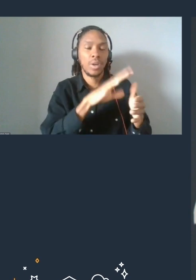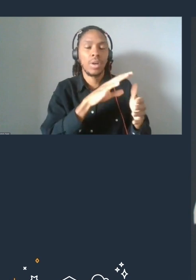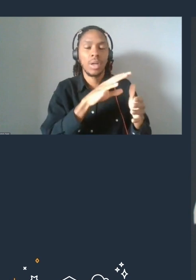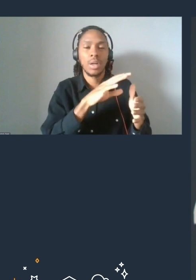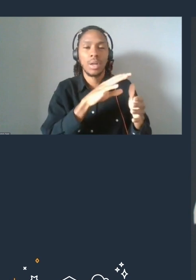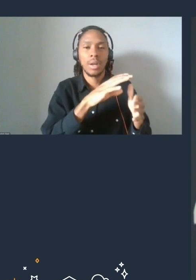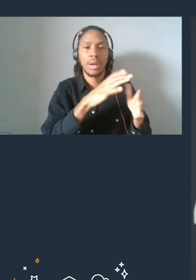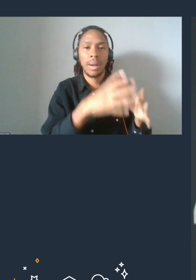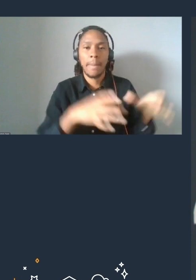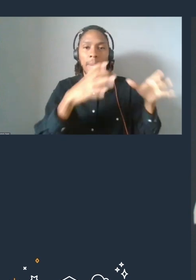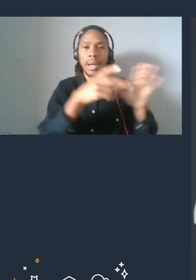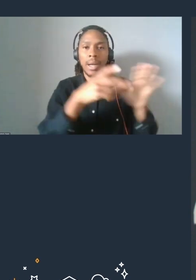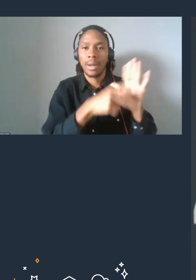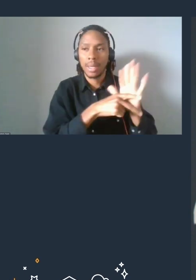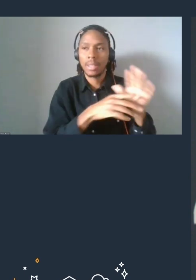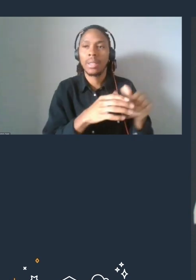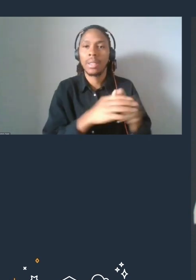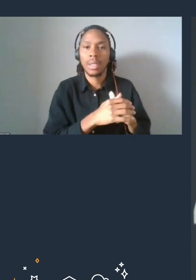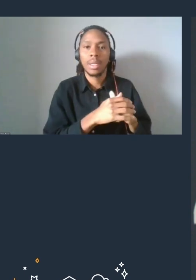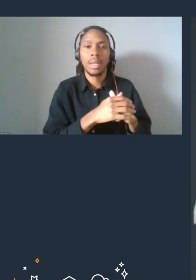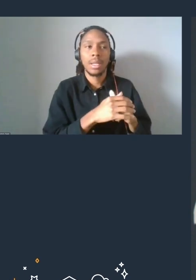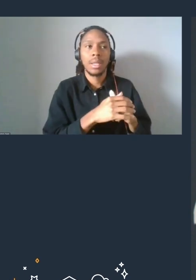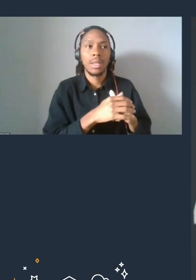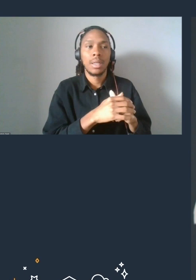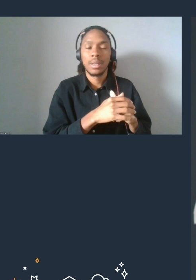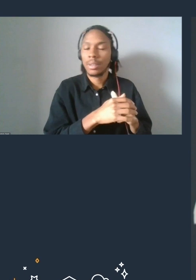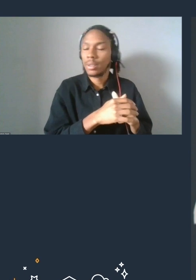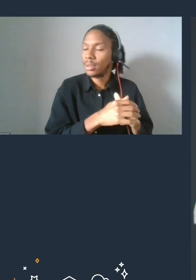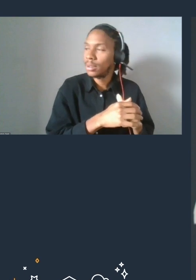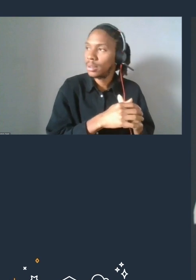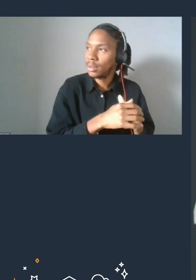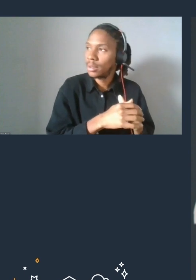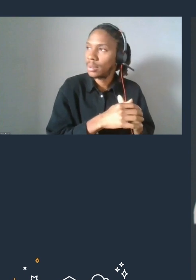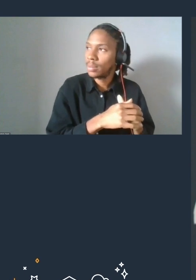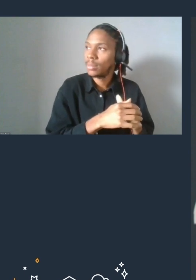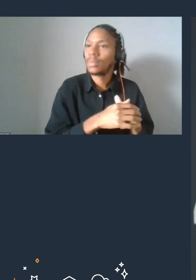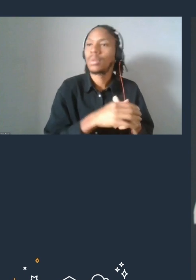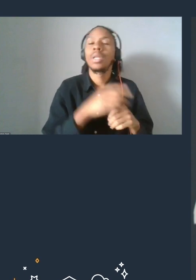in an AWS account that should just have your read access.